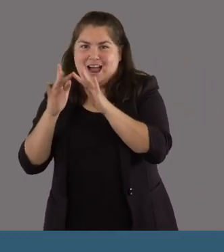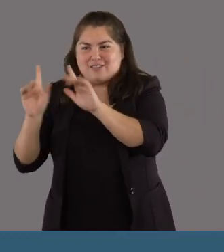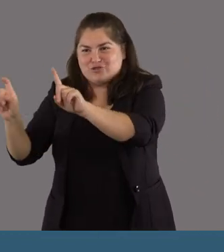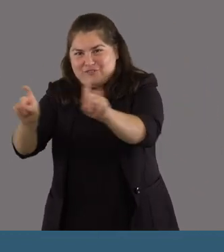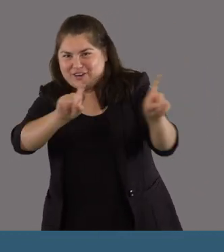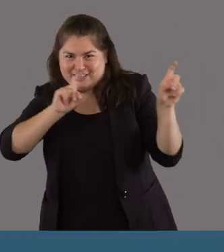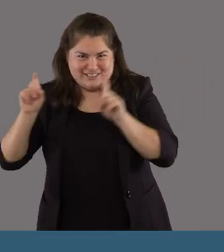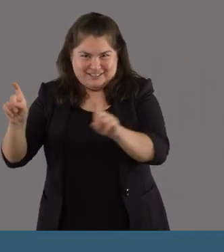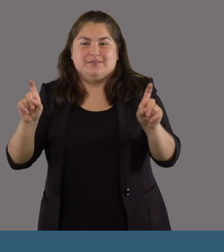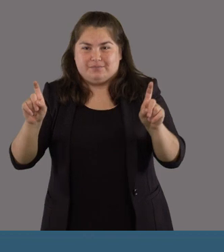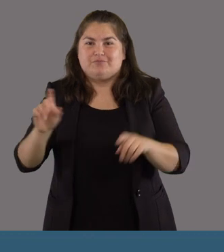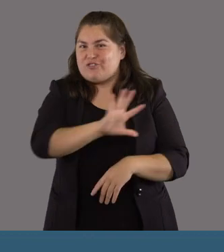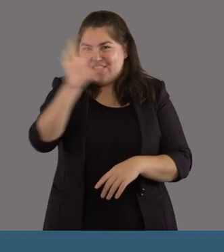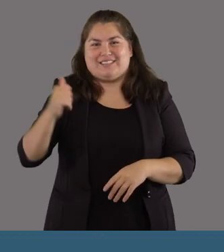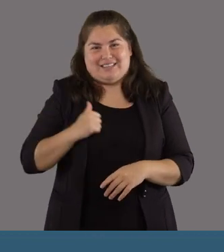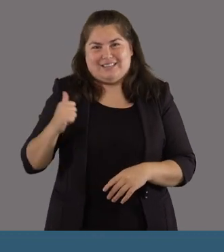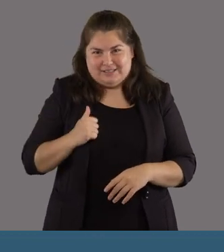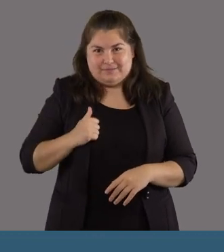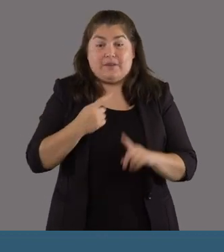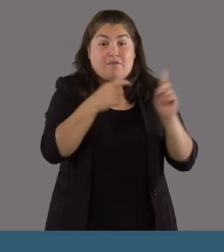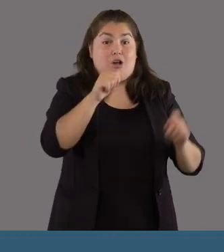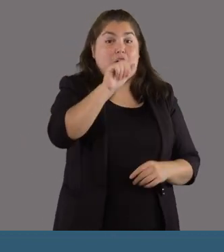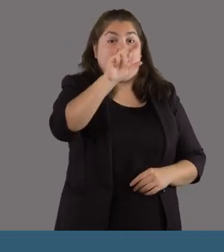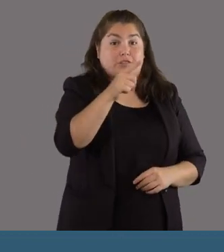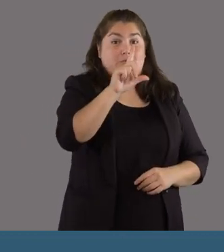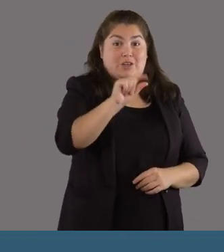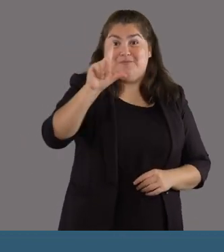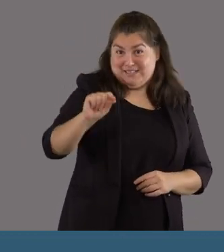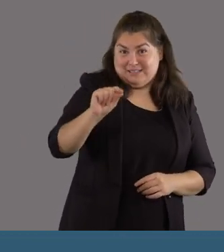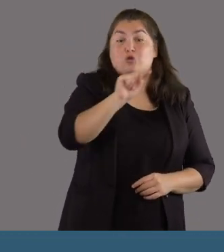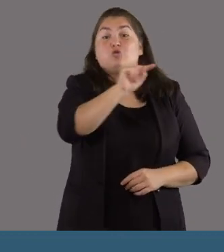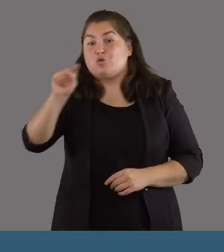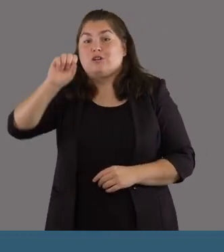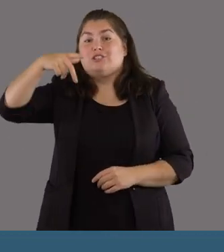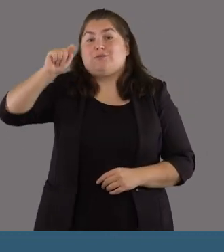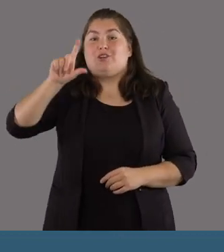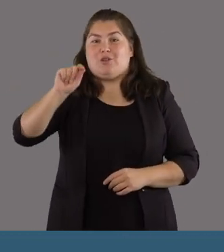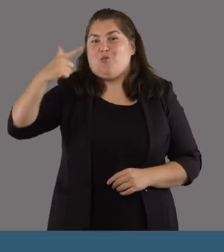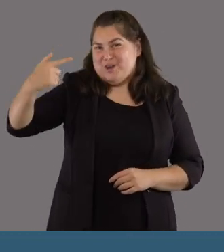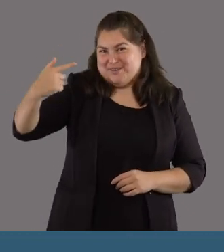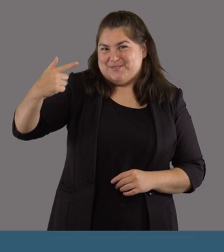conducted across Canada from August 2020 to September 2021.